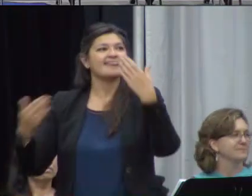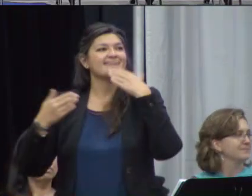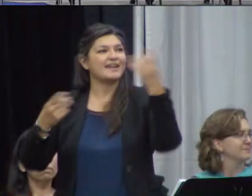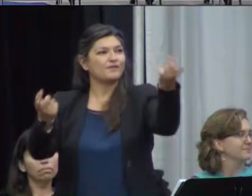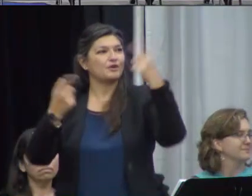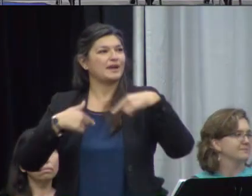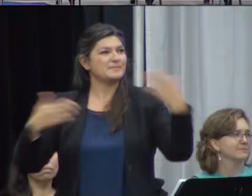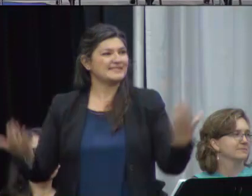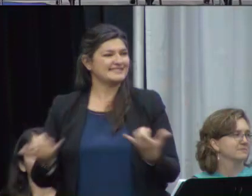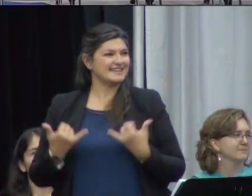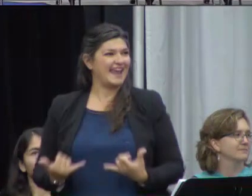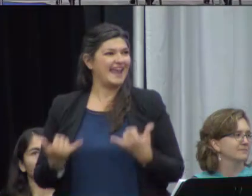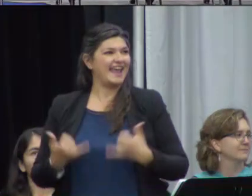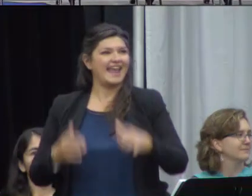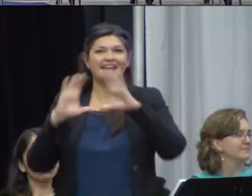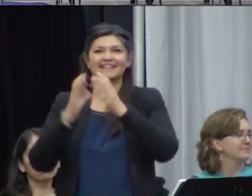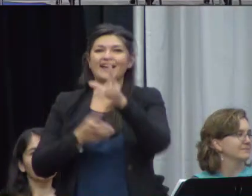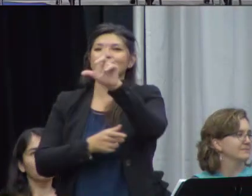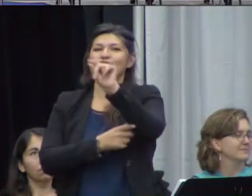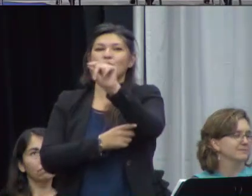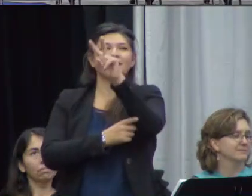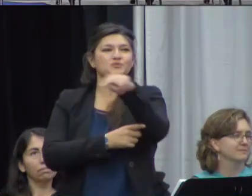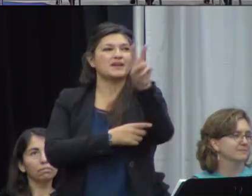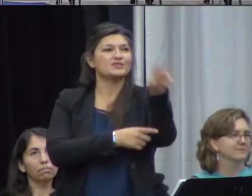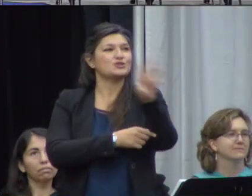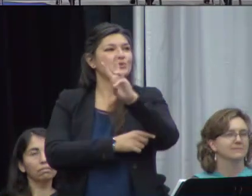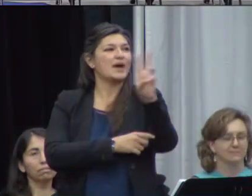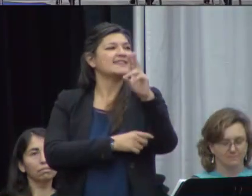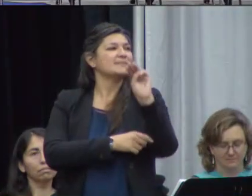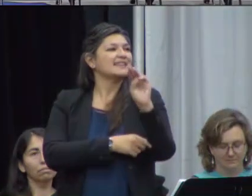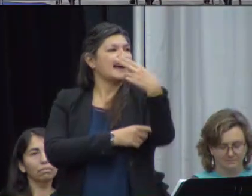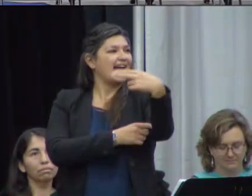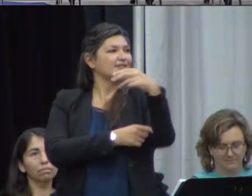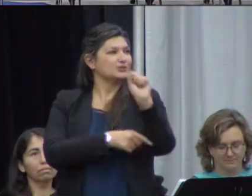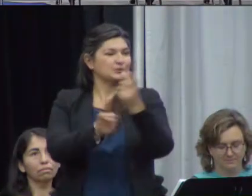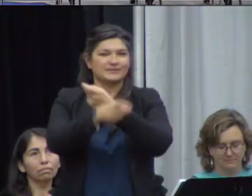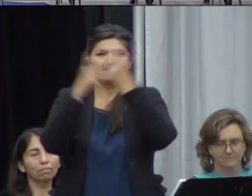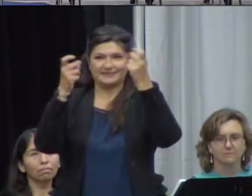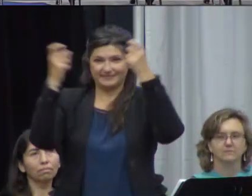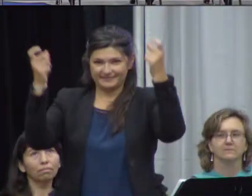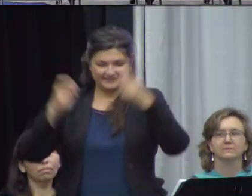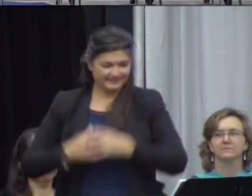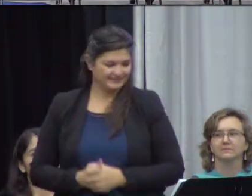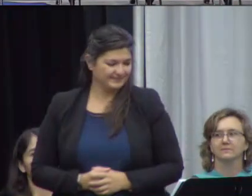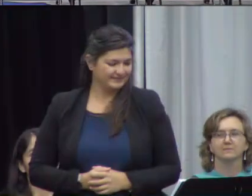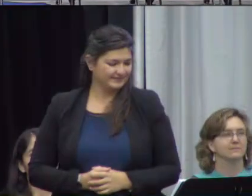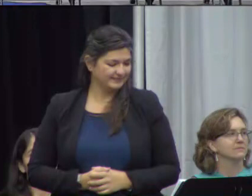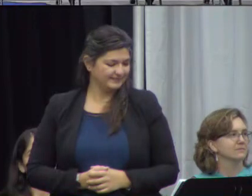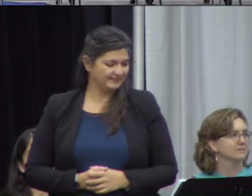for West Mesa High School. (audience applauds)